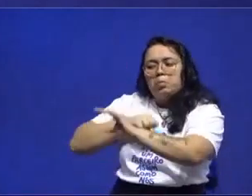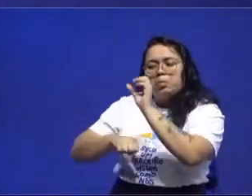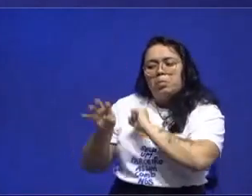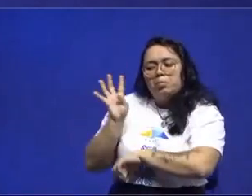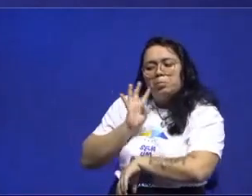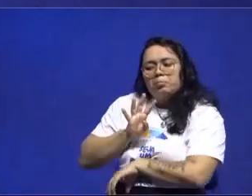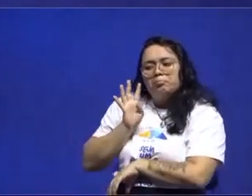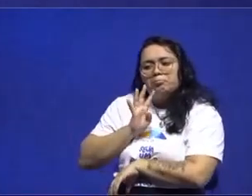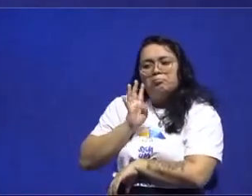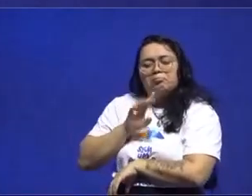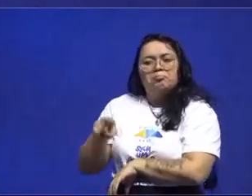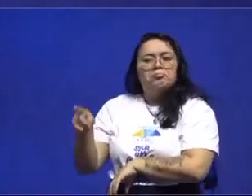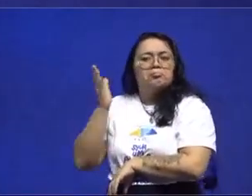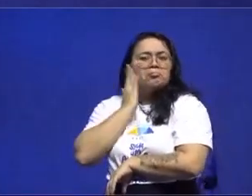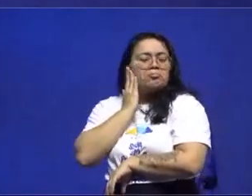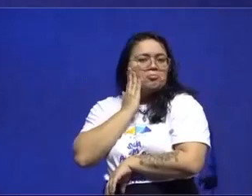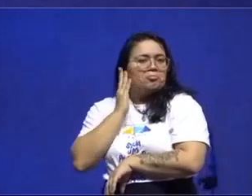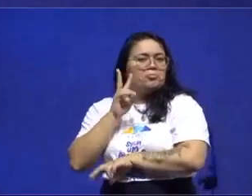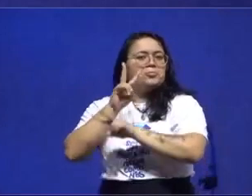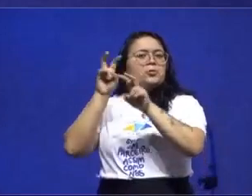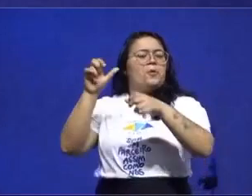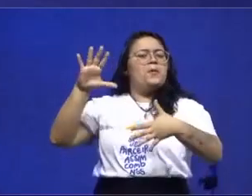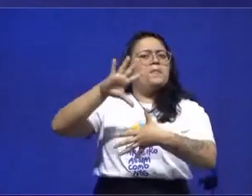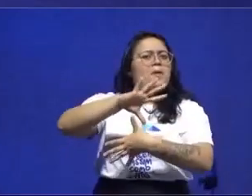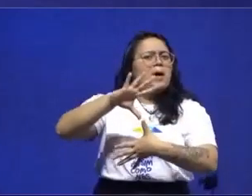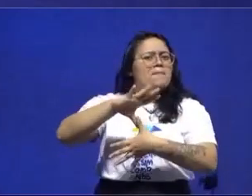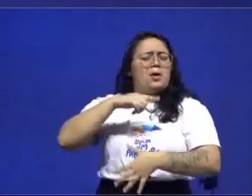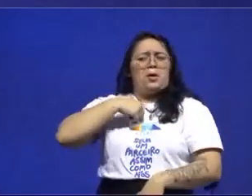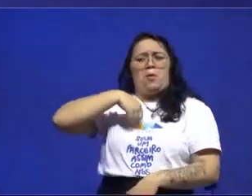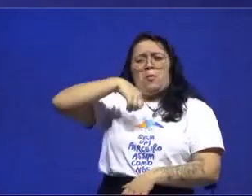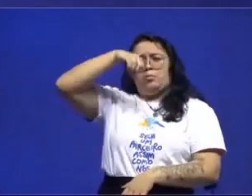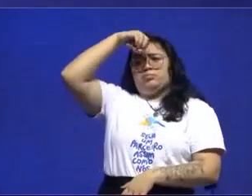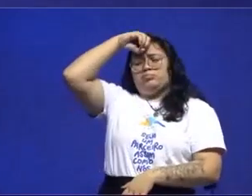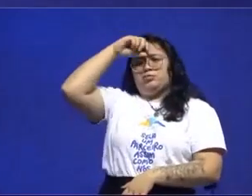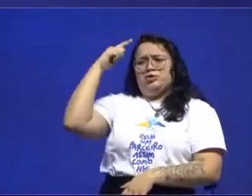he also knew a lot about maps I am terrible at geography so he was there showing me drawing